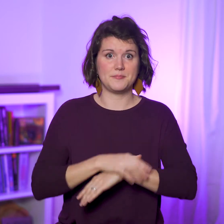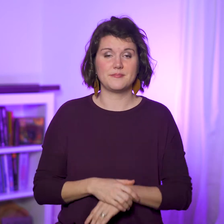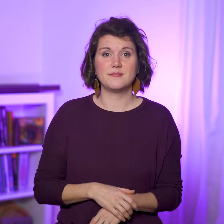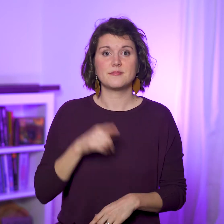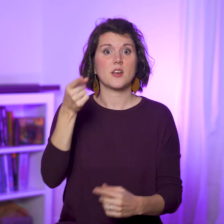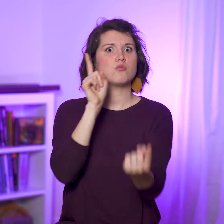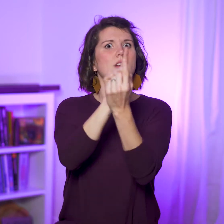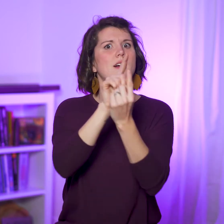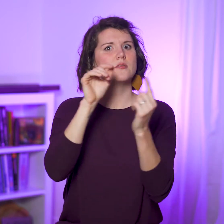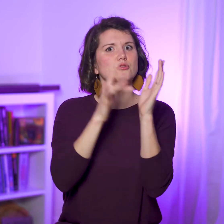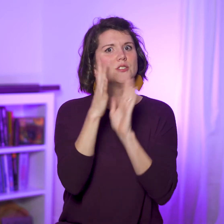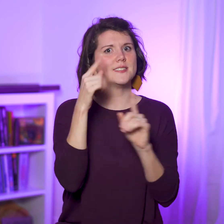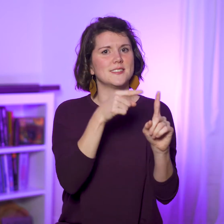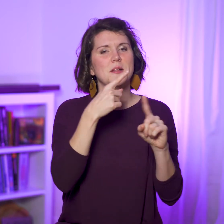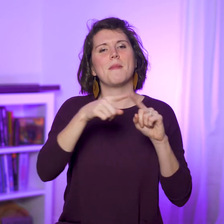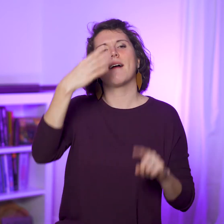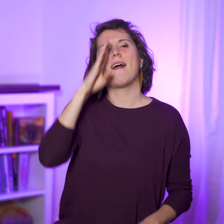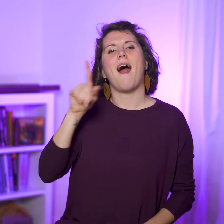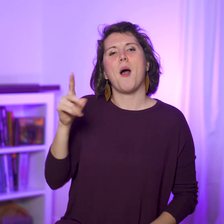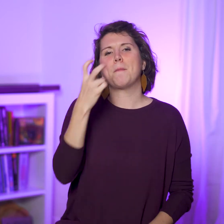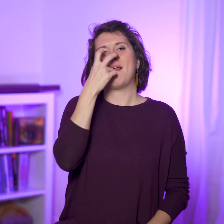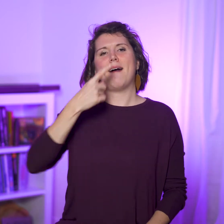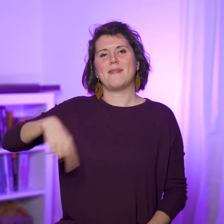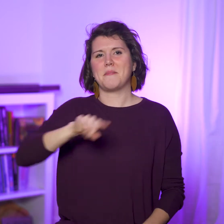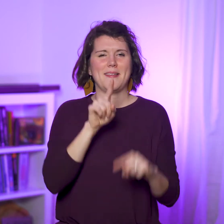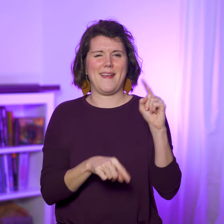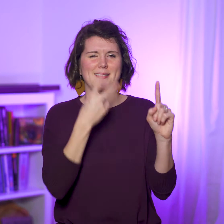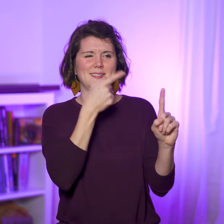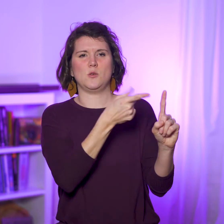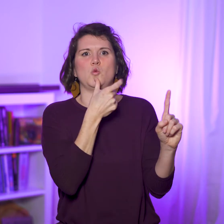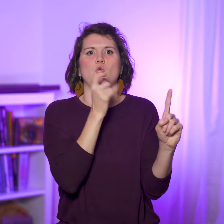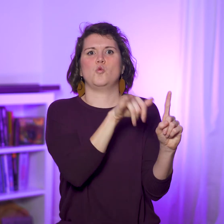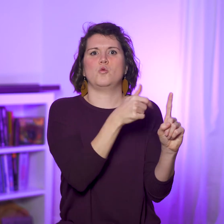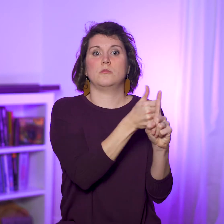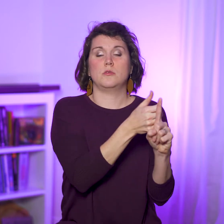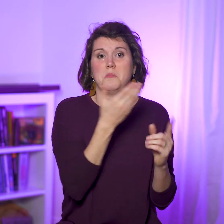and they run into Jesus, but God keeps them from recognizing Him.